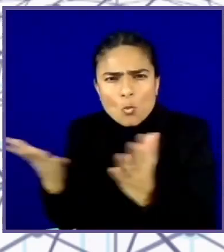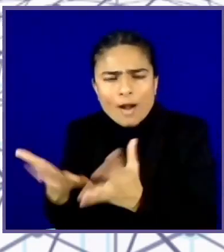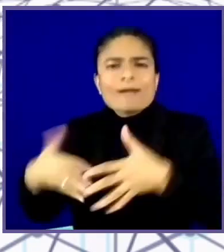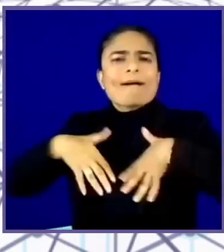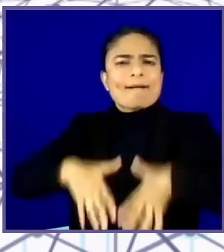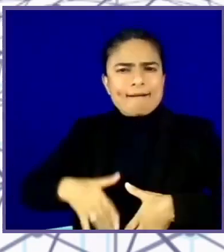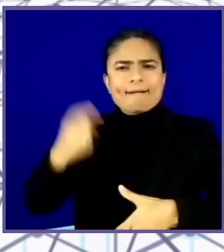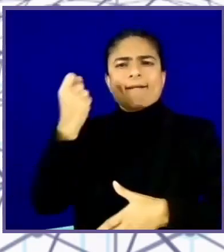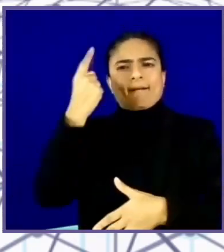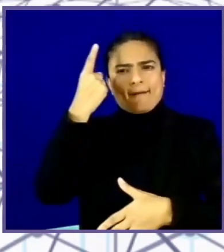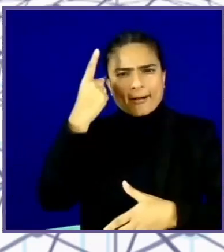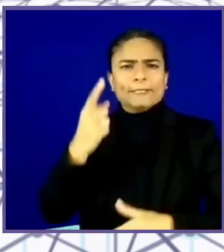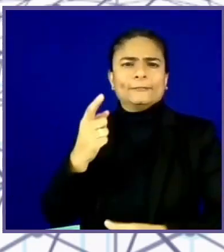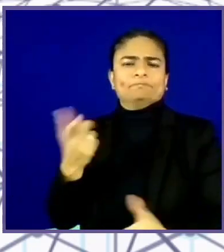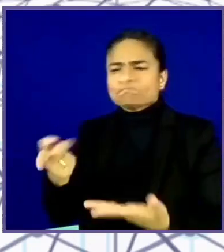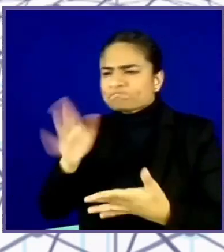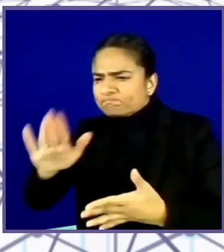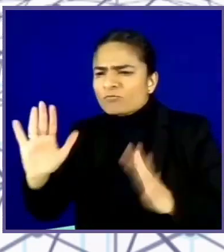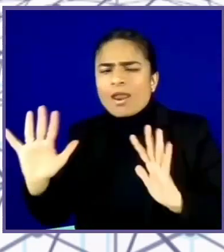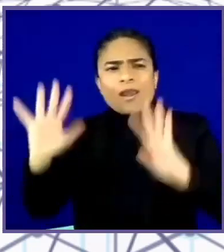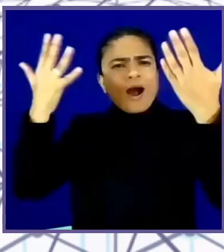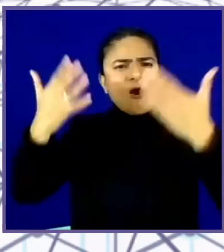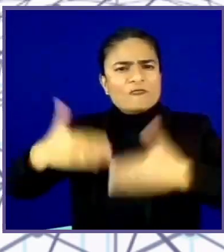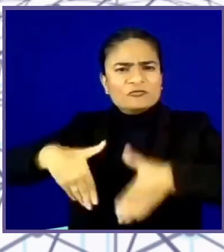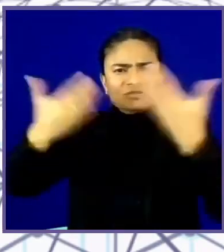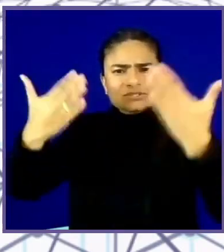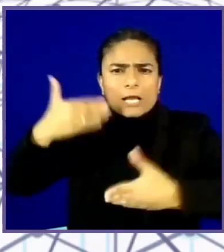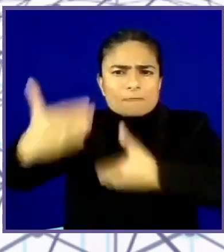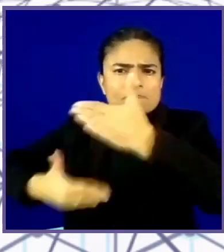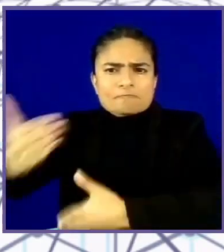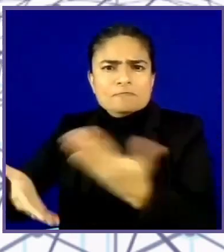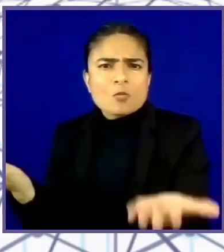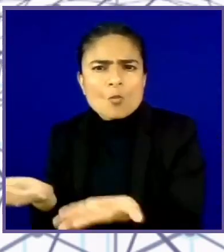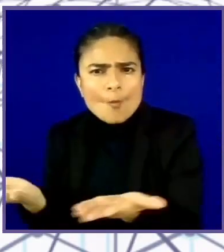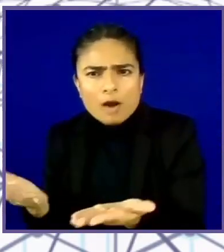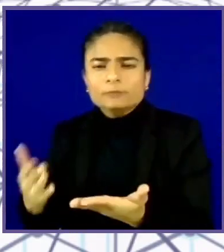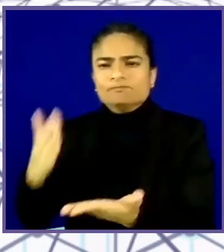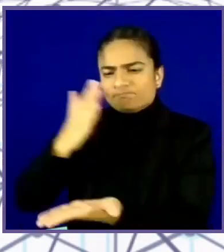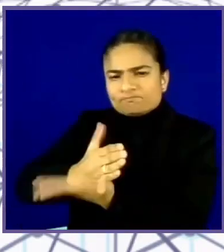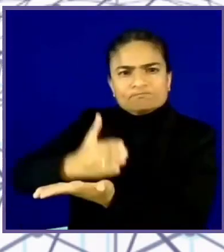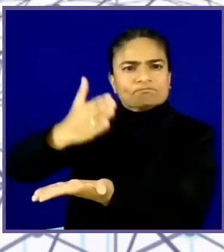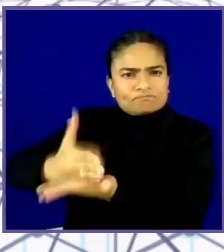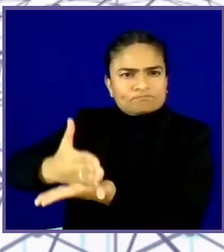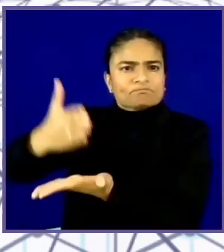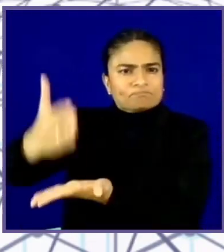This creates an occupational profile working together to prioritise desired goals related